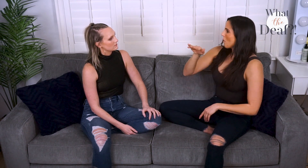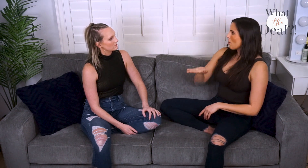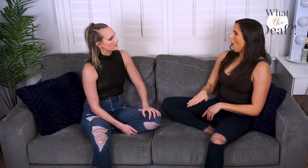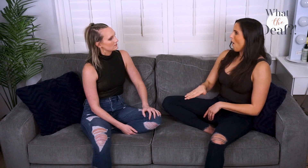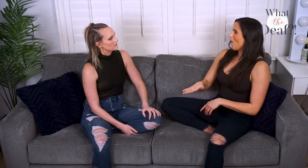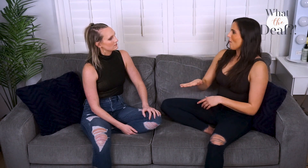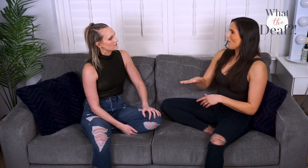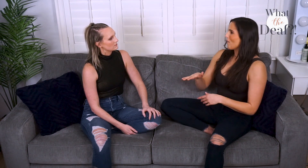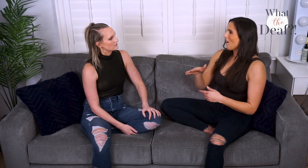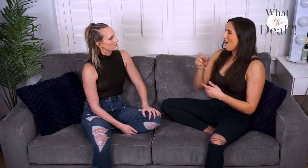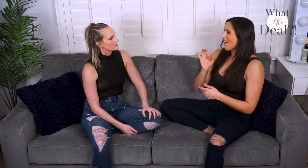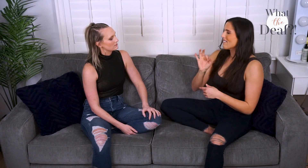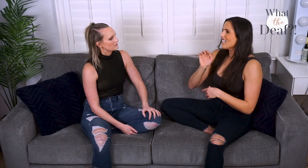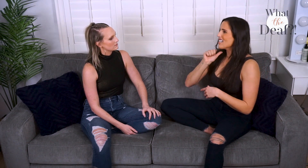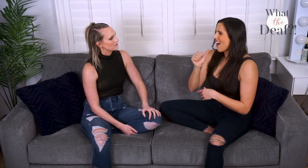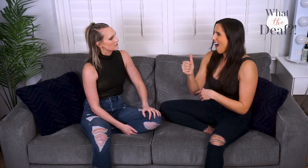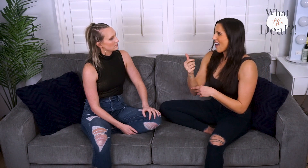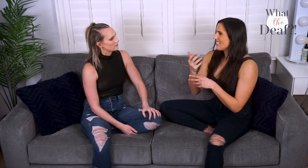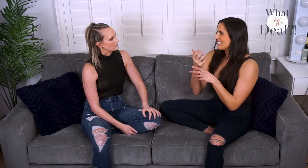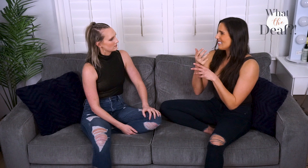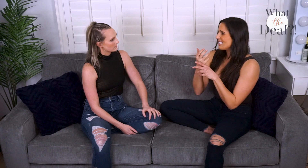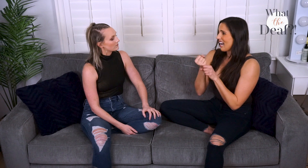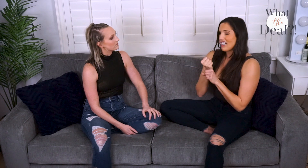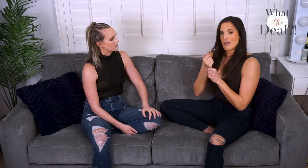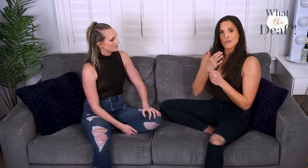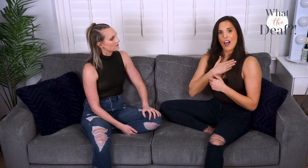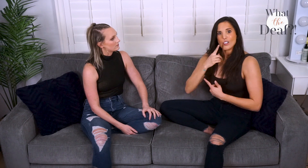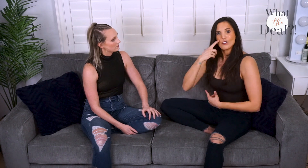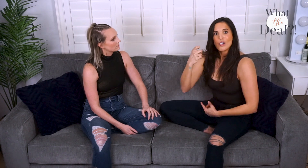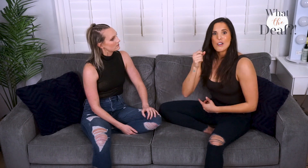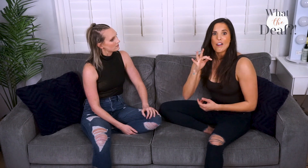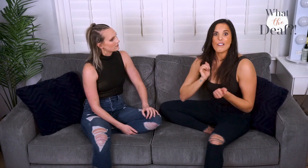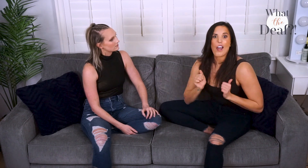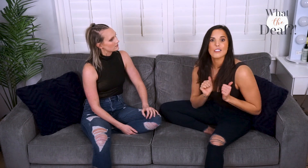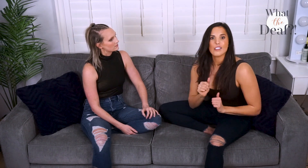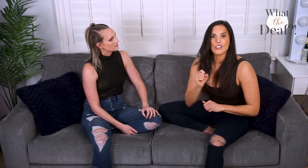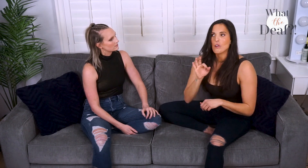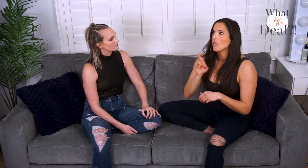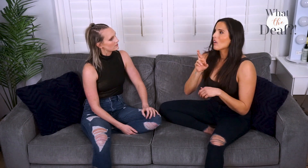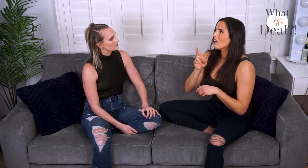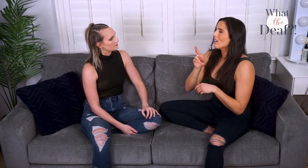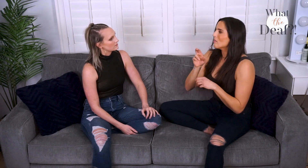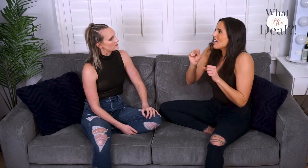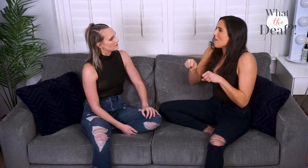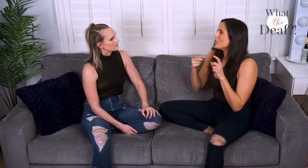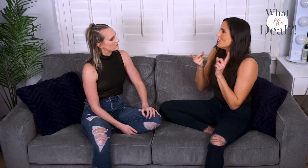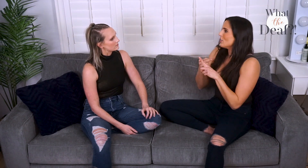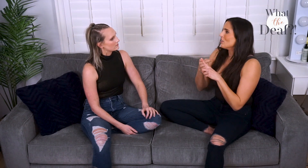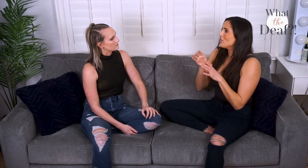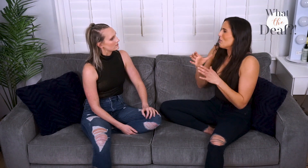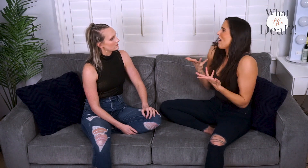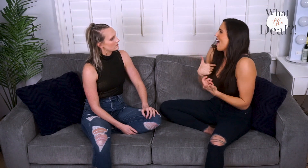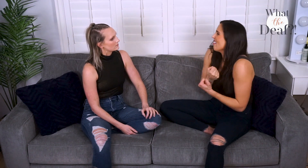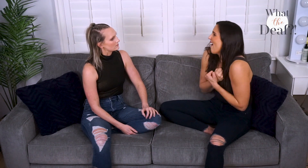and I felt so low of not getting my dreams of acting, and be able to do what I love.